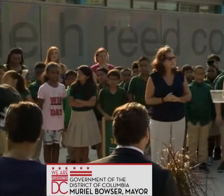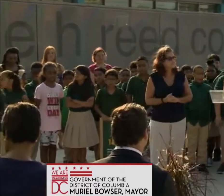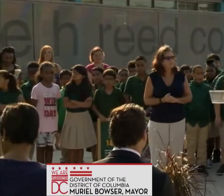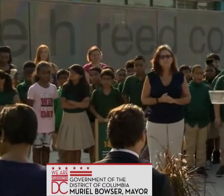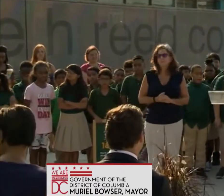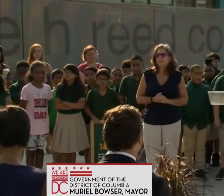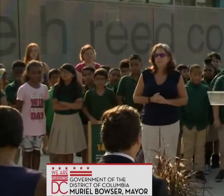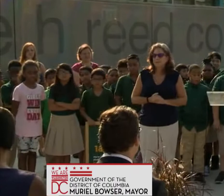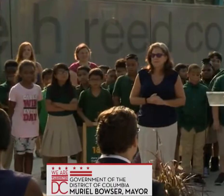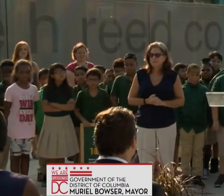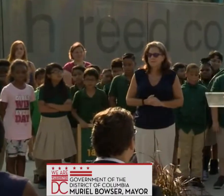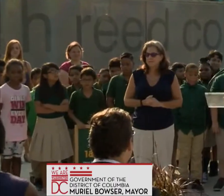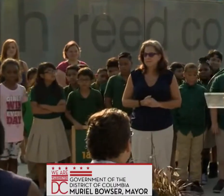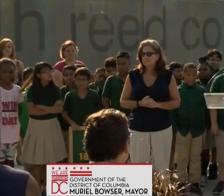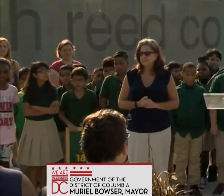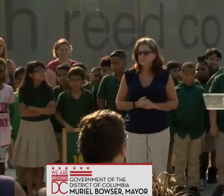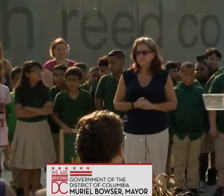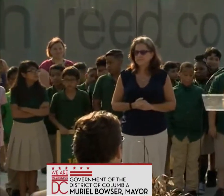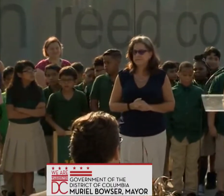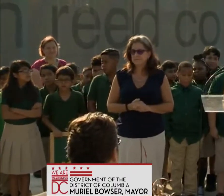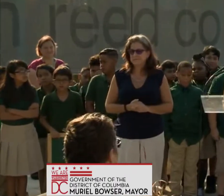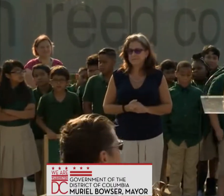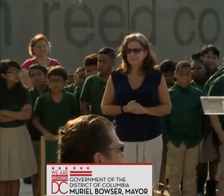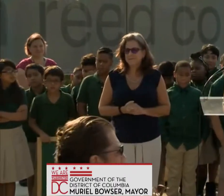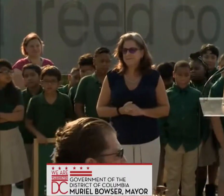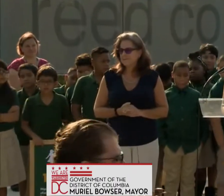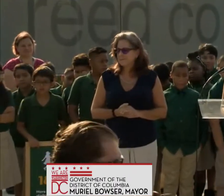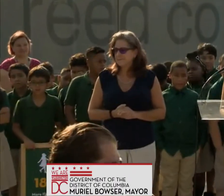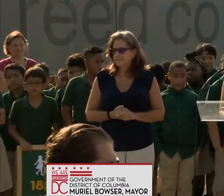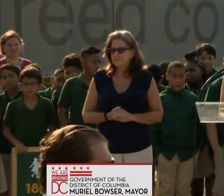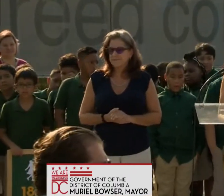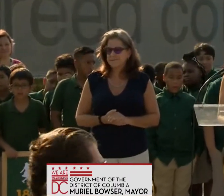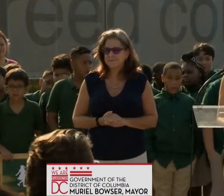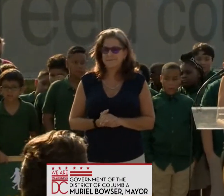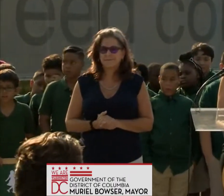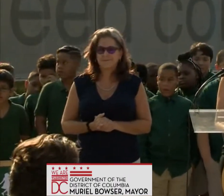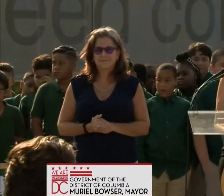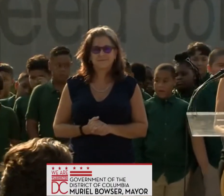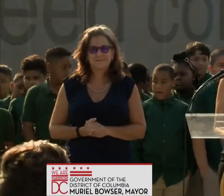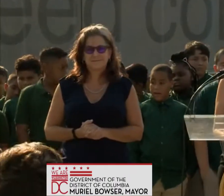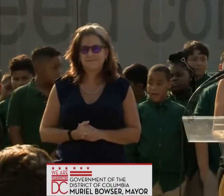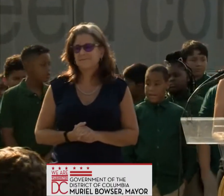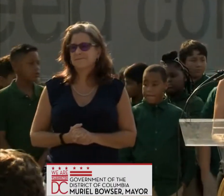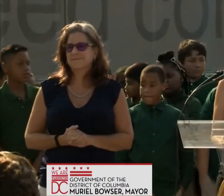Murray Reed Community Learning Center opened in 1977 it stood as an example of